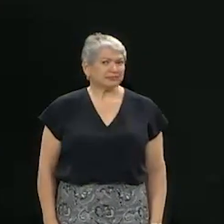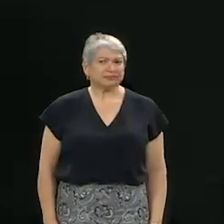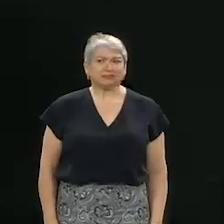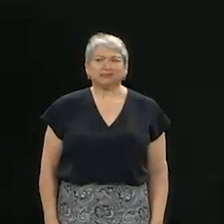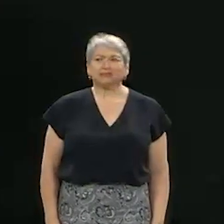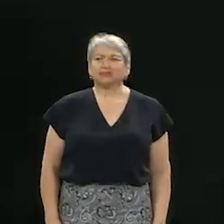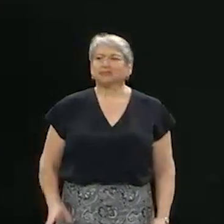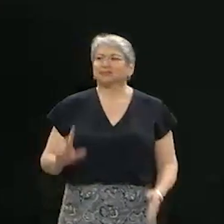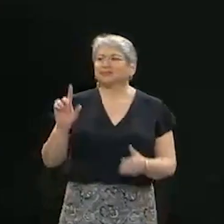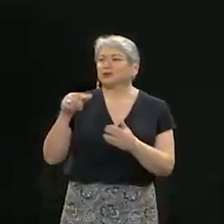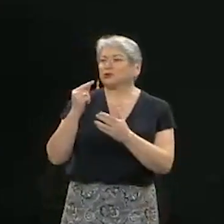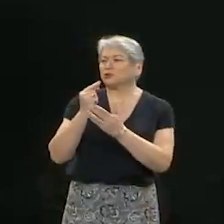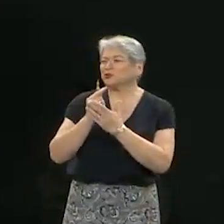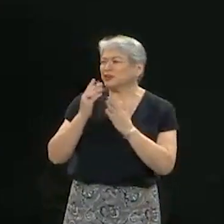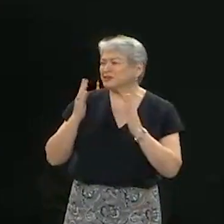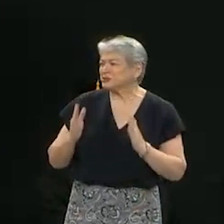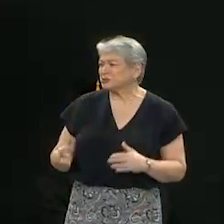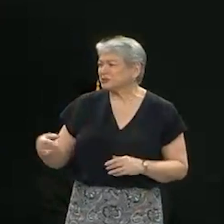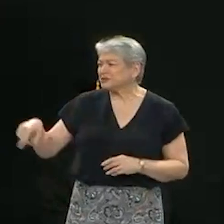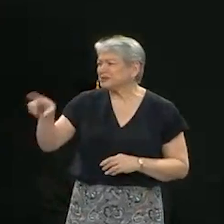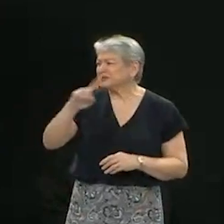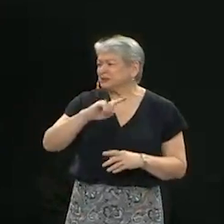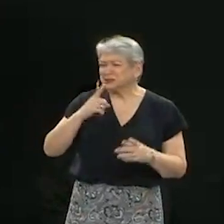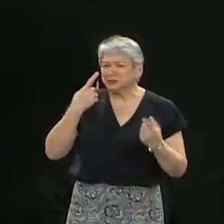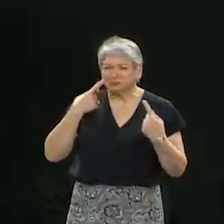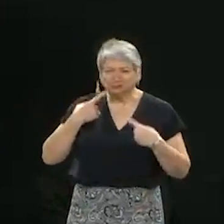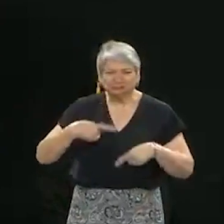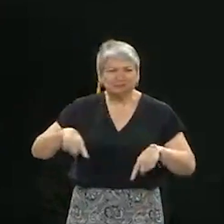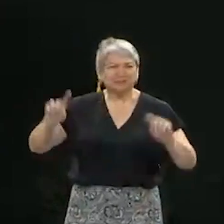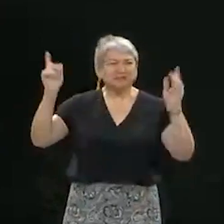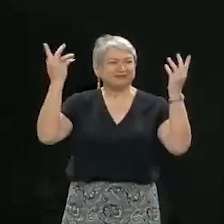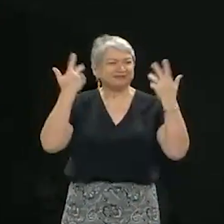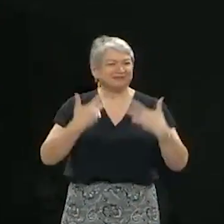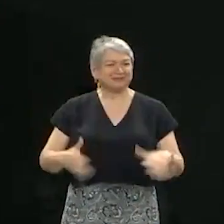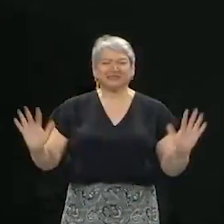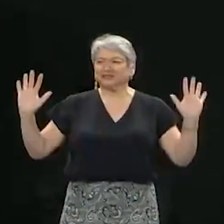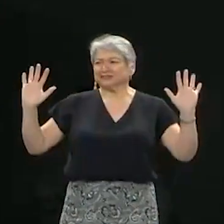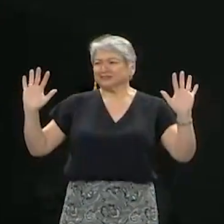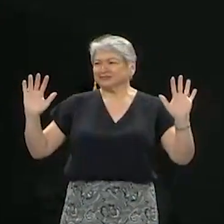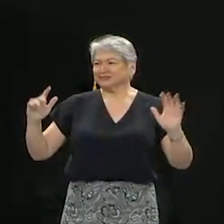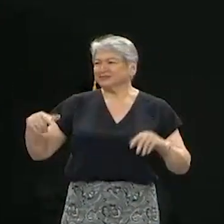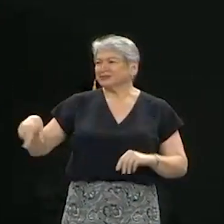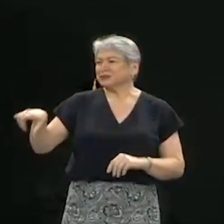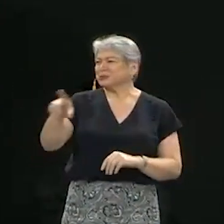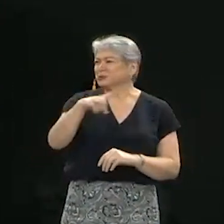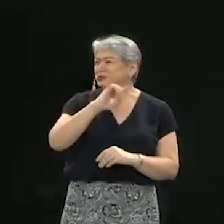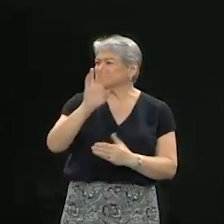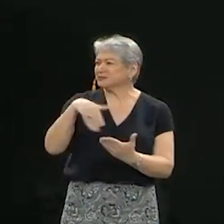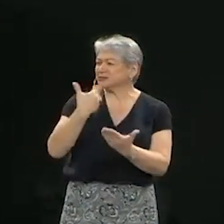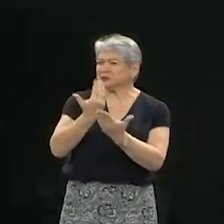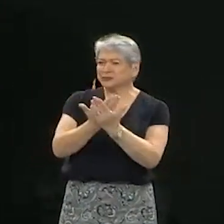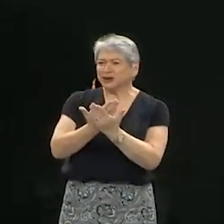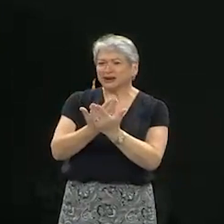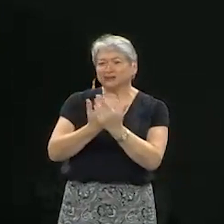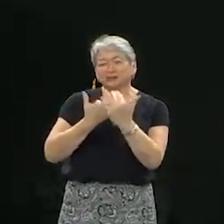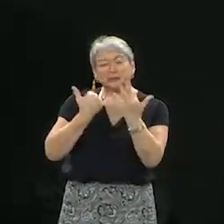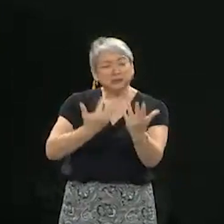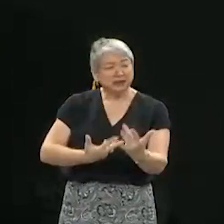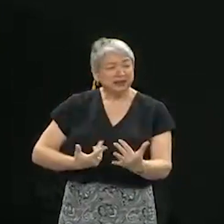Graduates, you have made it. Isn't that awesome? You have arrived at this long-awaited milestone,